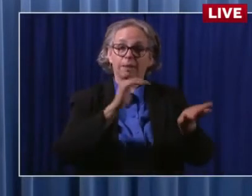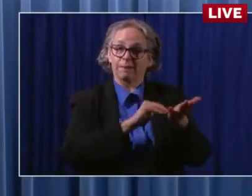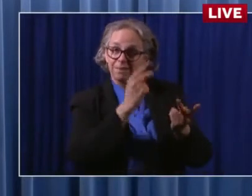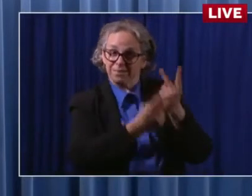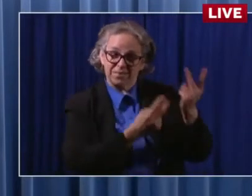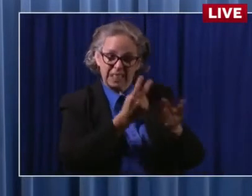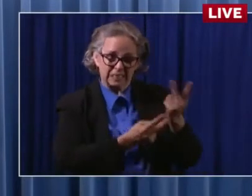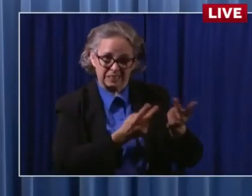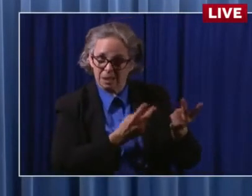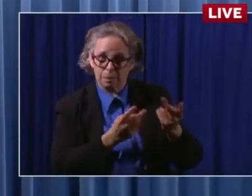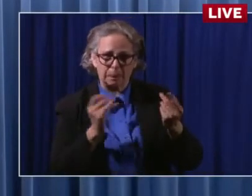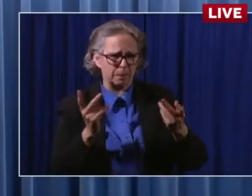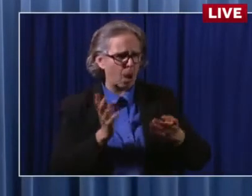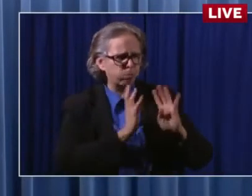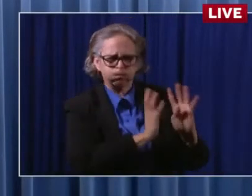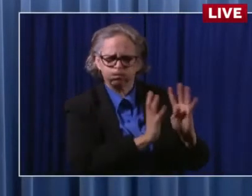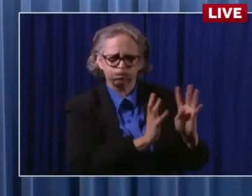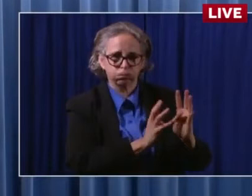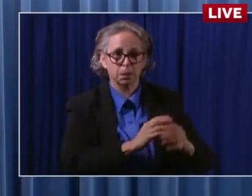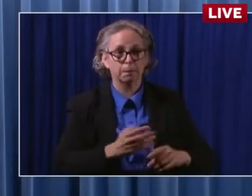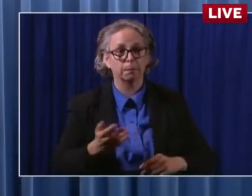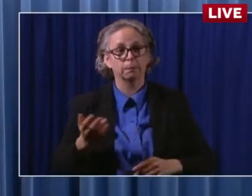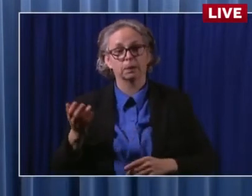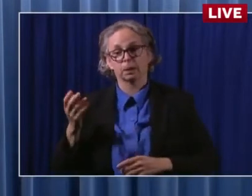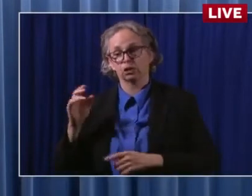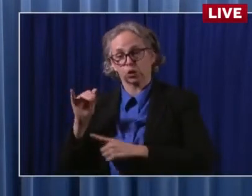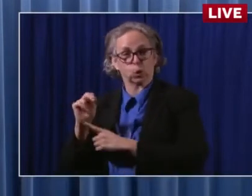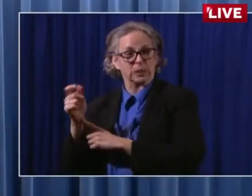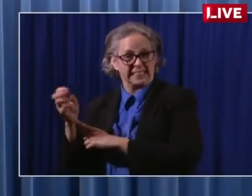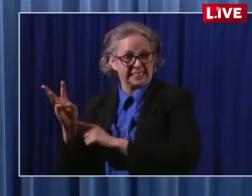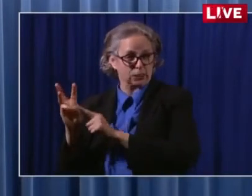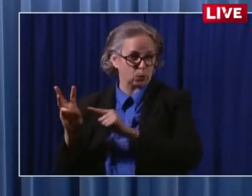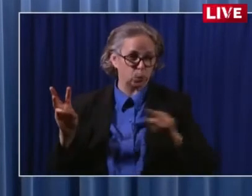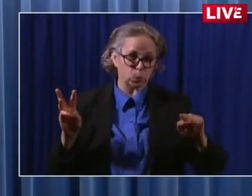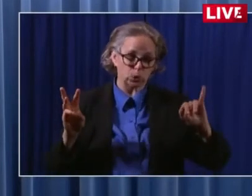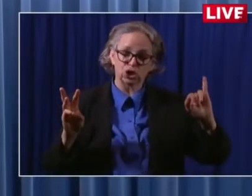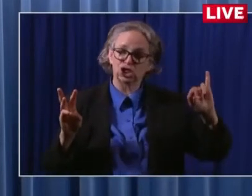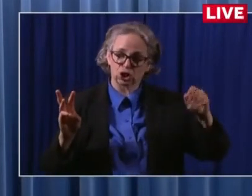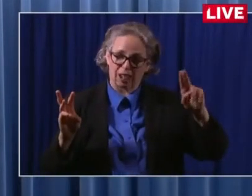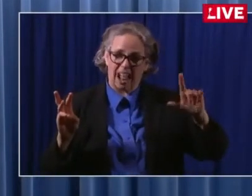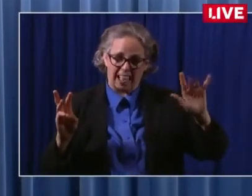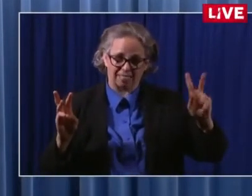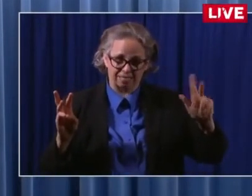MORE PEOPLE ARE ALSO VISITING THEIR DOCTORS, BEING DIAGNOSED WITH COVID-19.